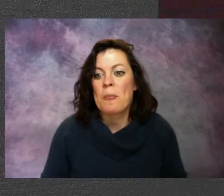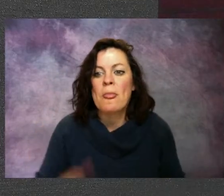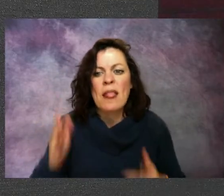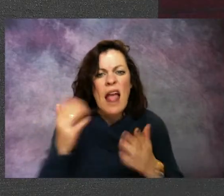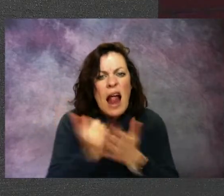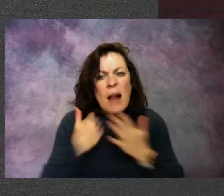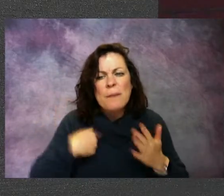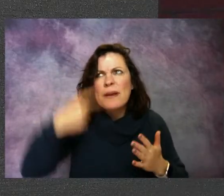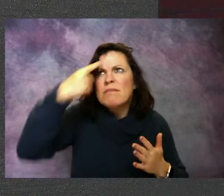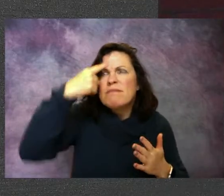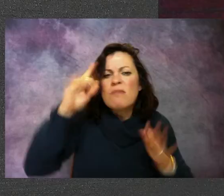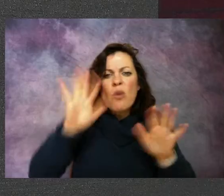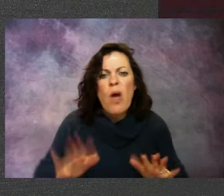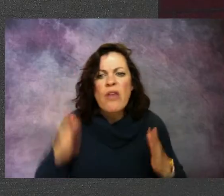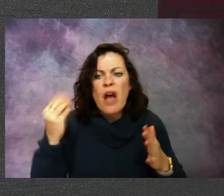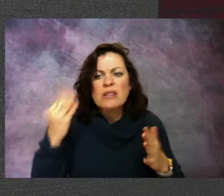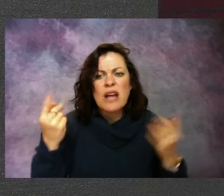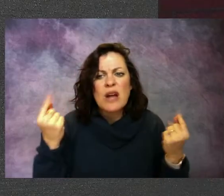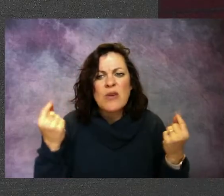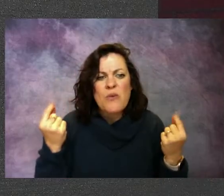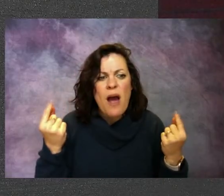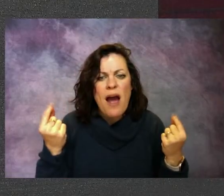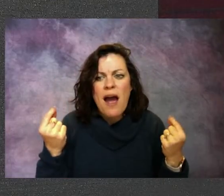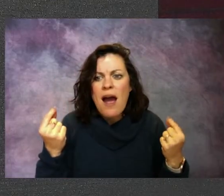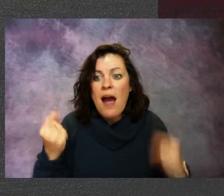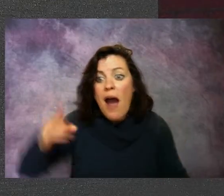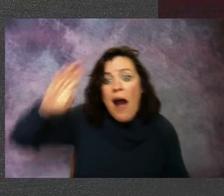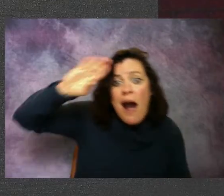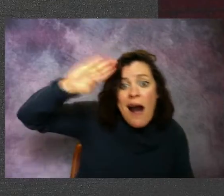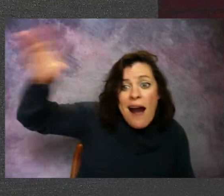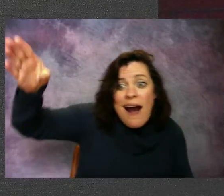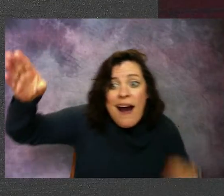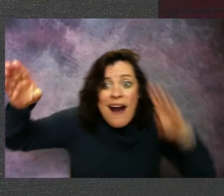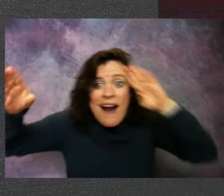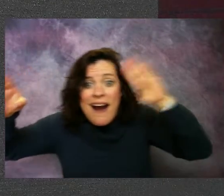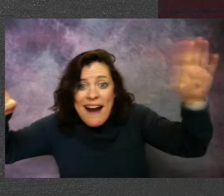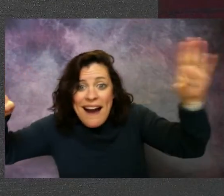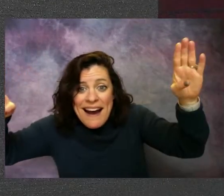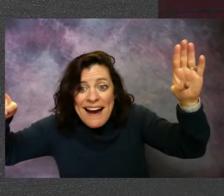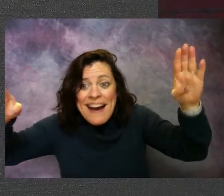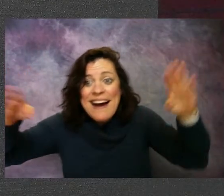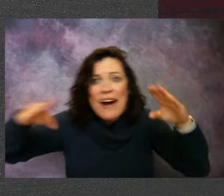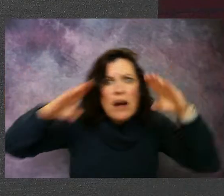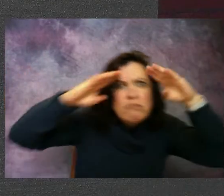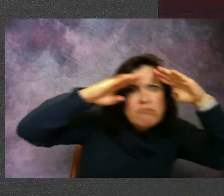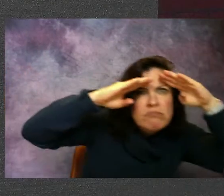It goes like this. Weather watcher, weather watcher